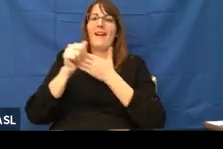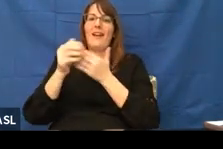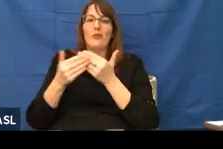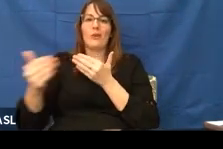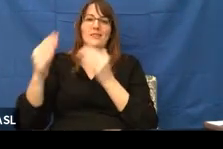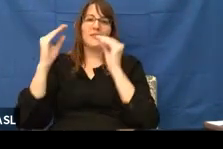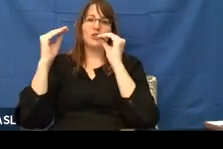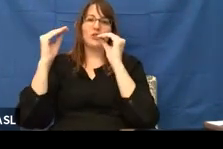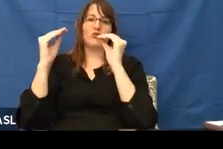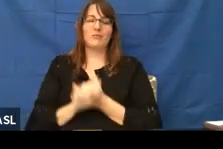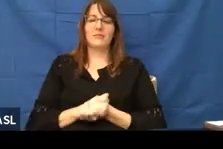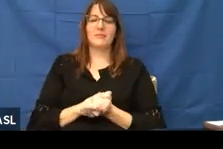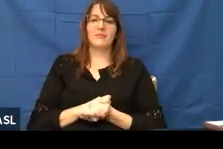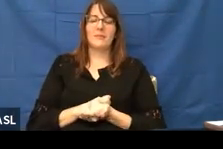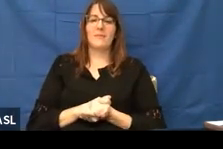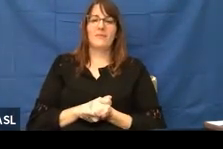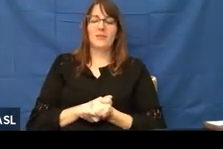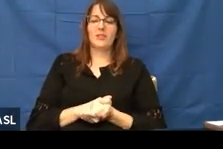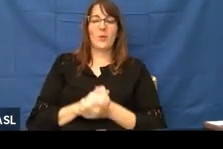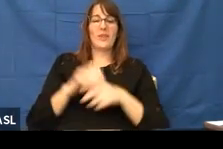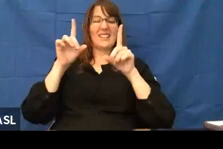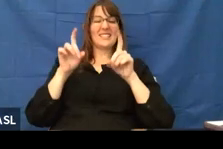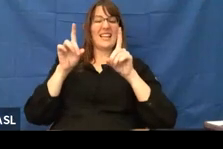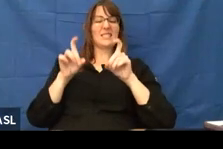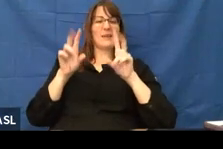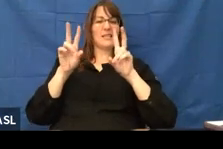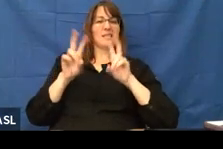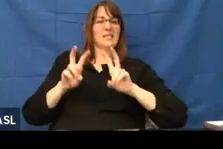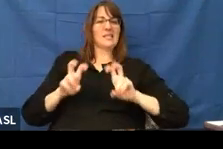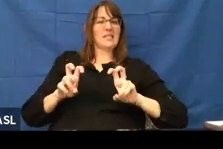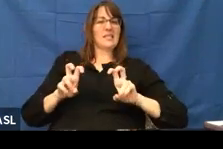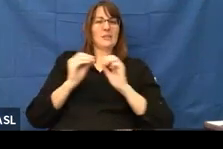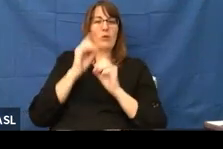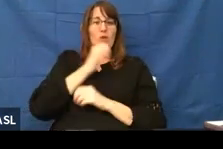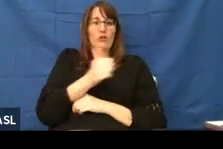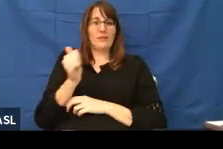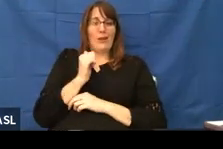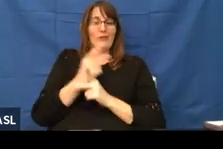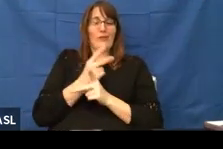Allison Frenzel : So that formative assessment is almost more for the teacher. Do I need to reteach this skill or can I move on.